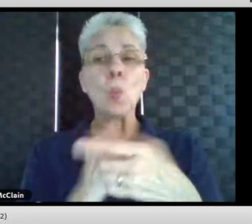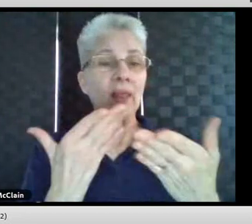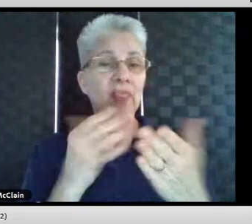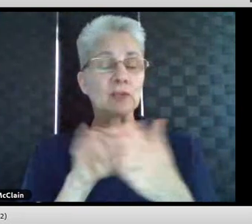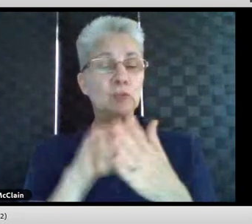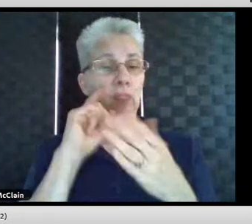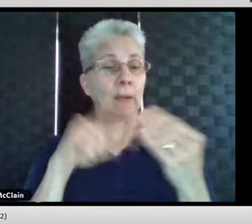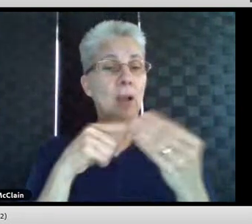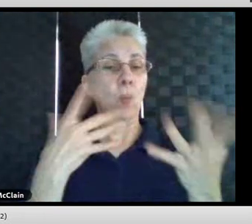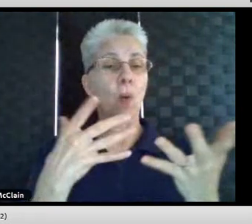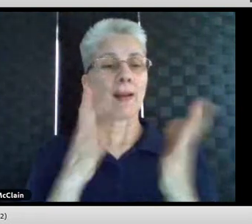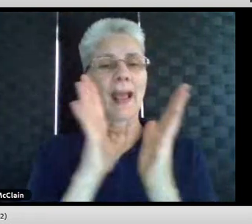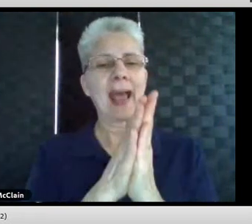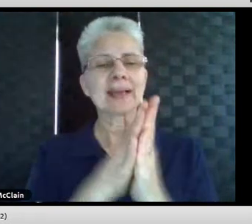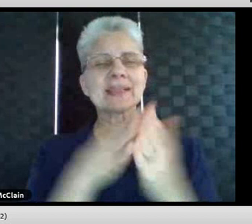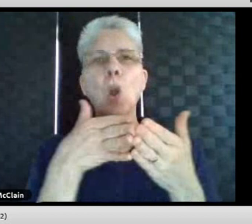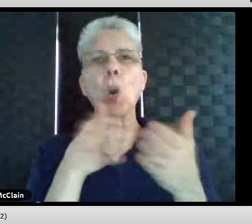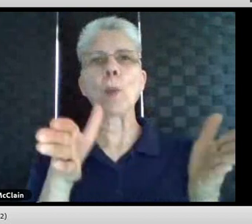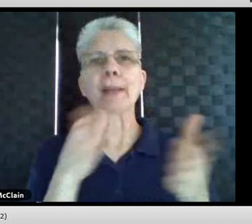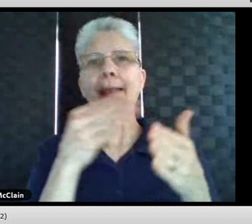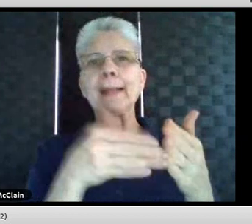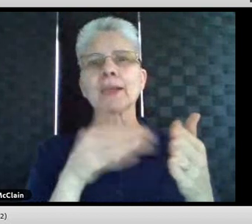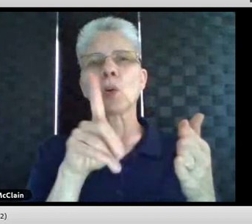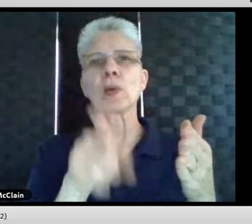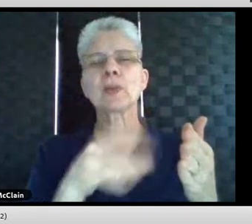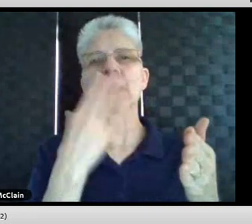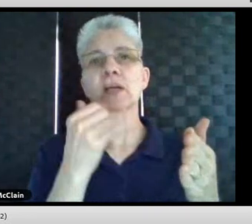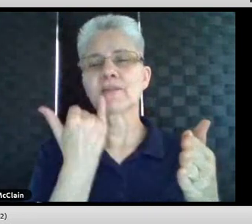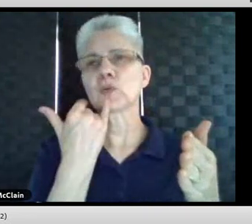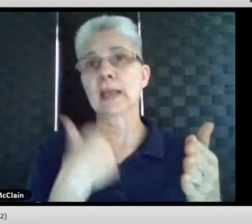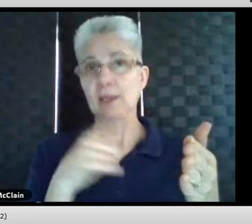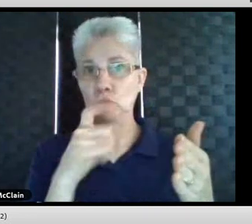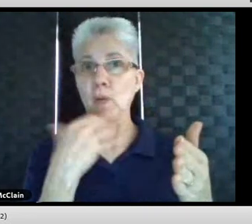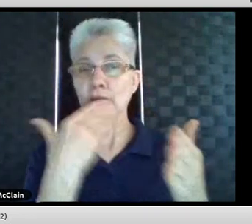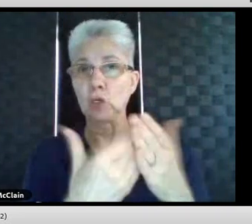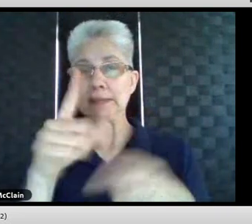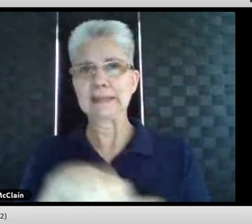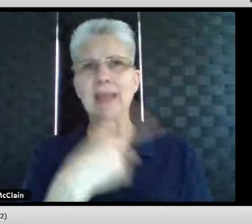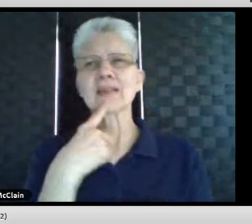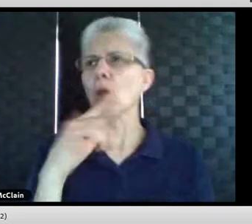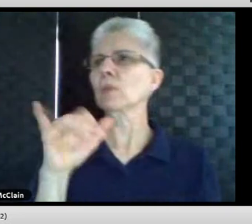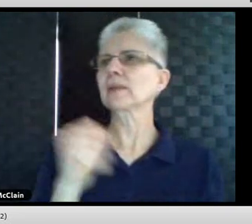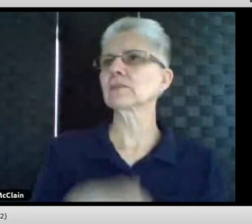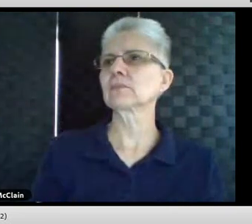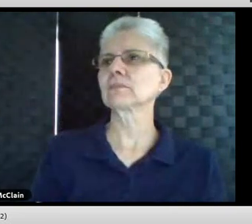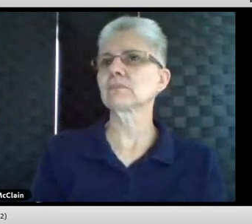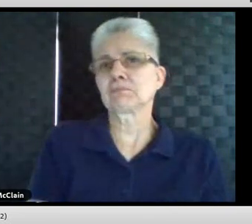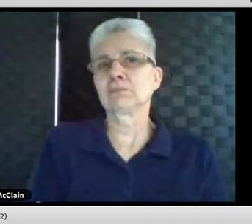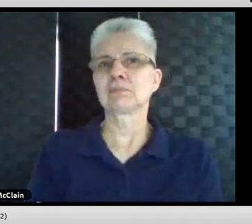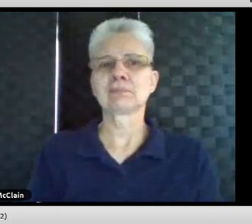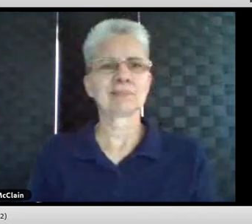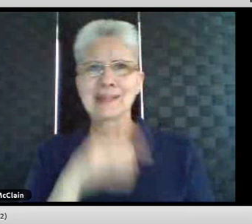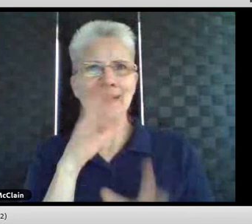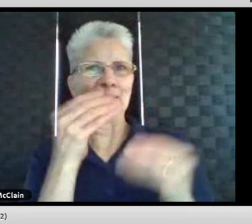is asking open-ended questions because if you say, "Did you have a good day?" and they say, "Yes," that doesn't give you any information, right?